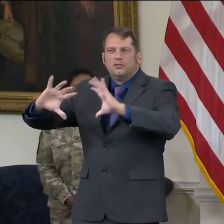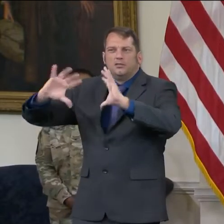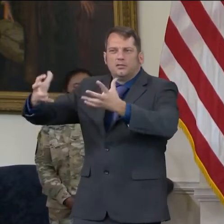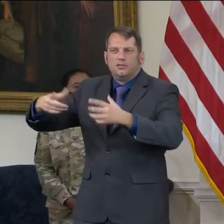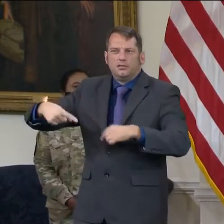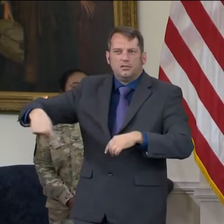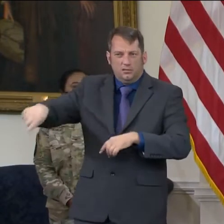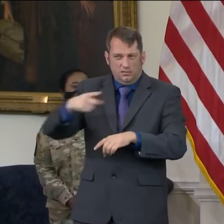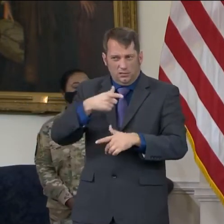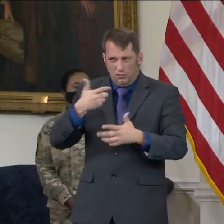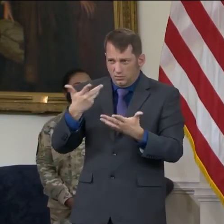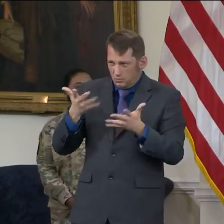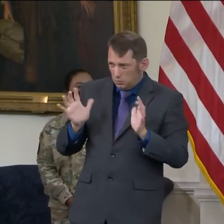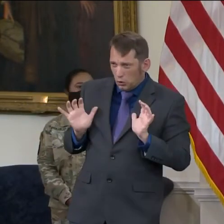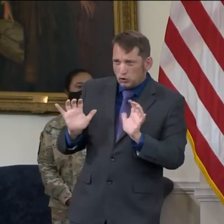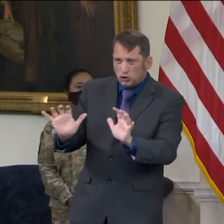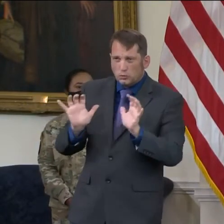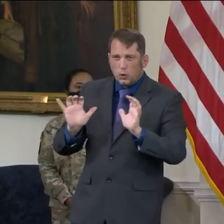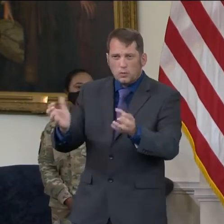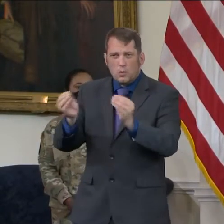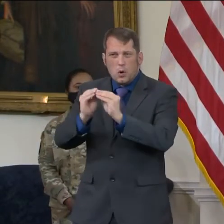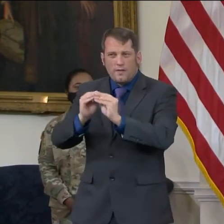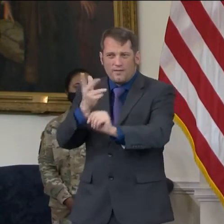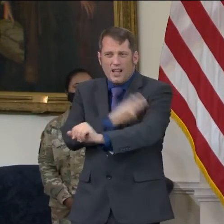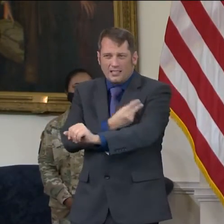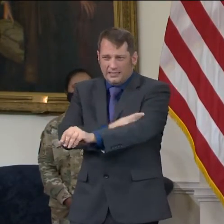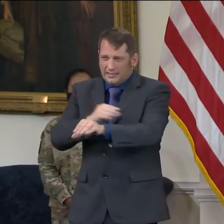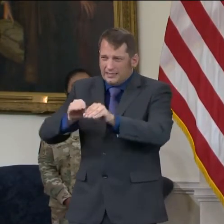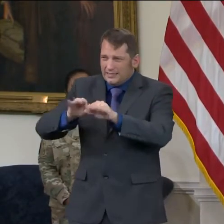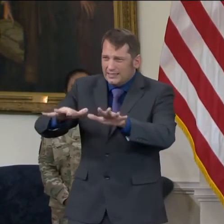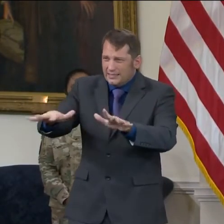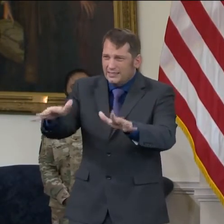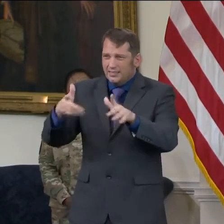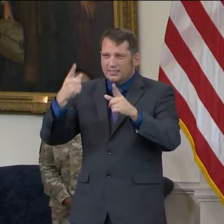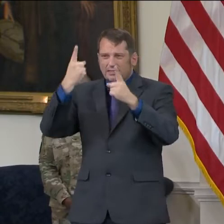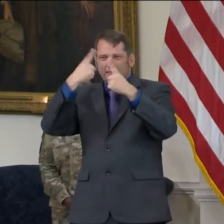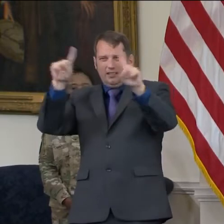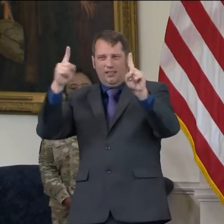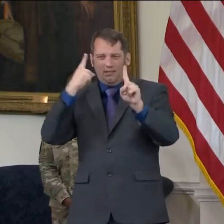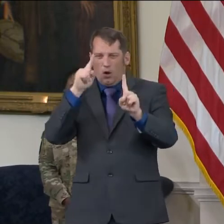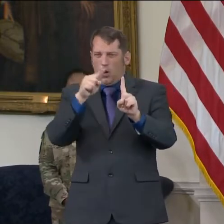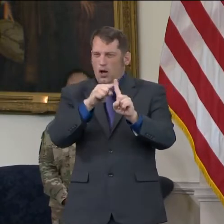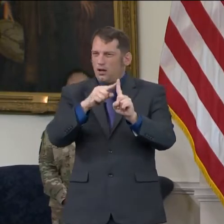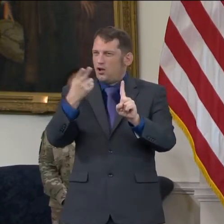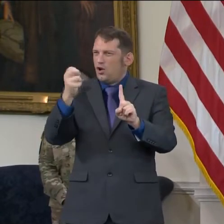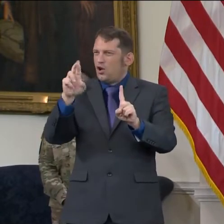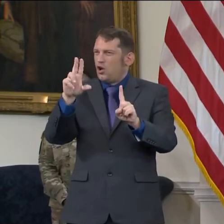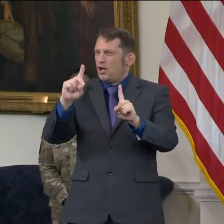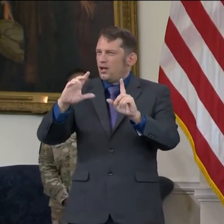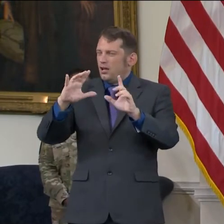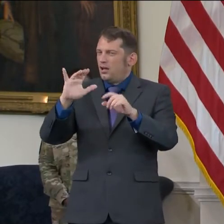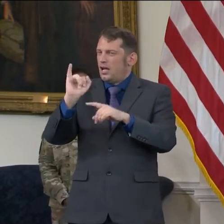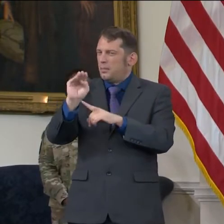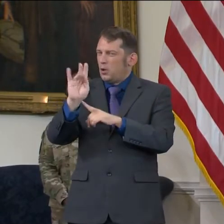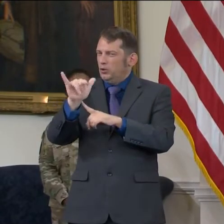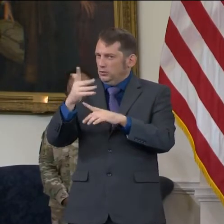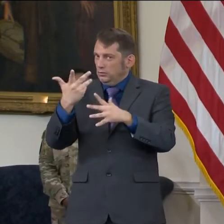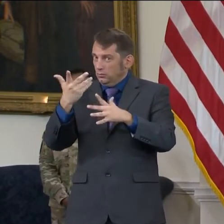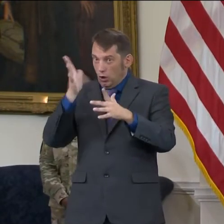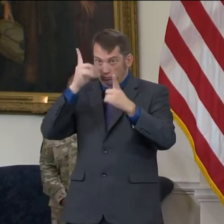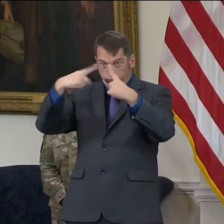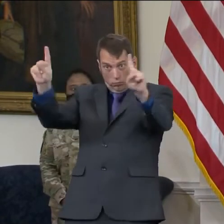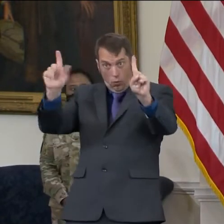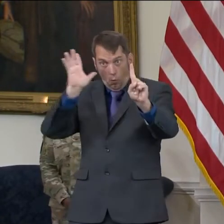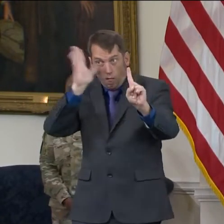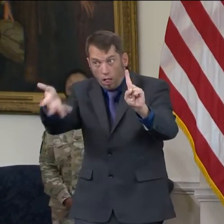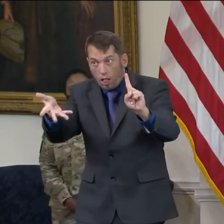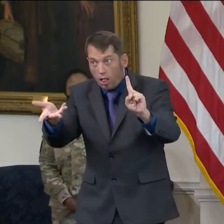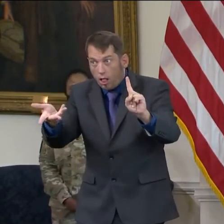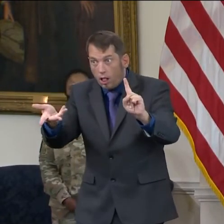WERE A NUMBER OF NATIONAL STUDIES THAT CAME OUT AND SAID